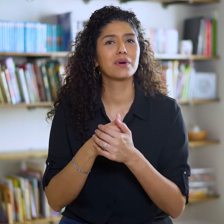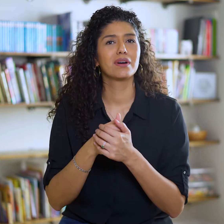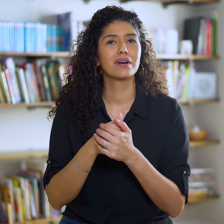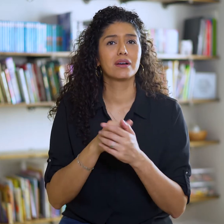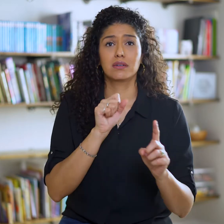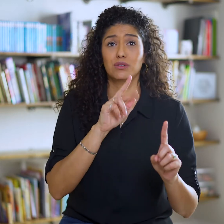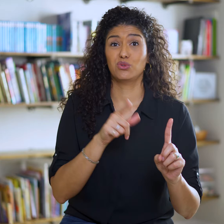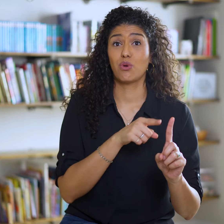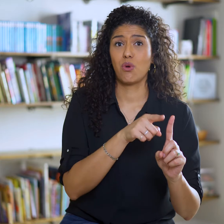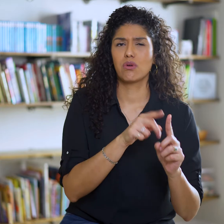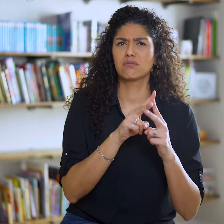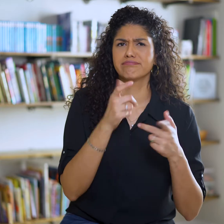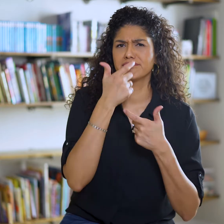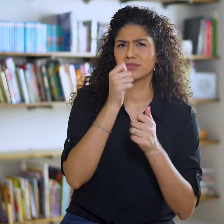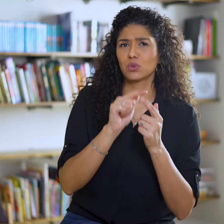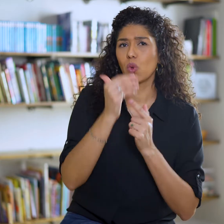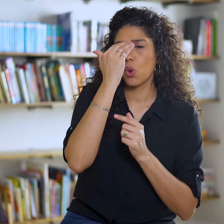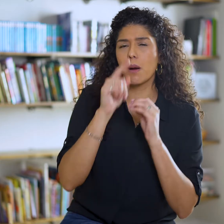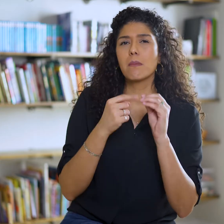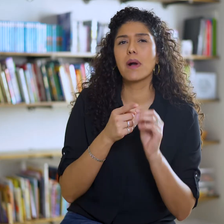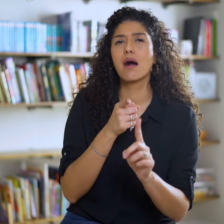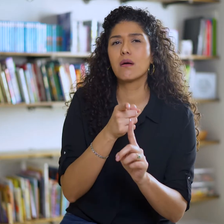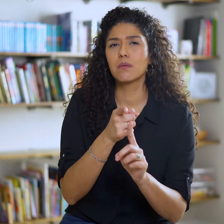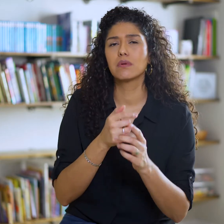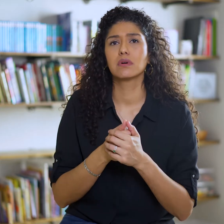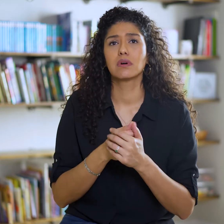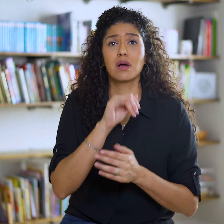Saul is very interested in knowing more about him.